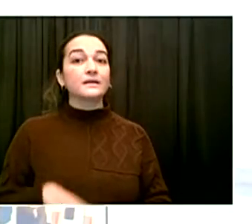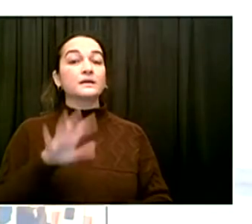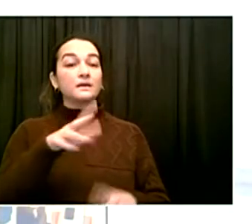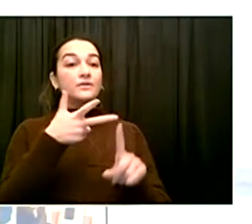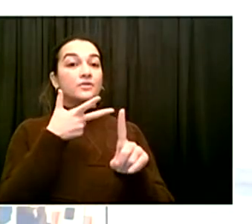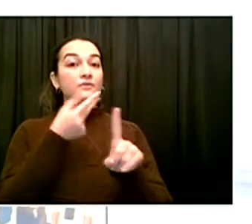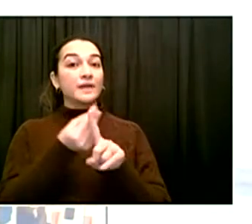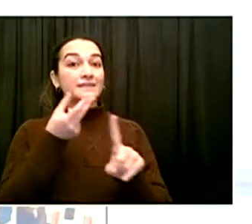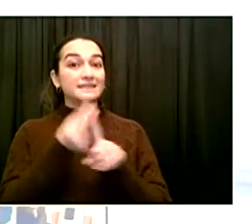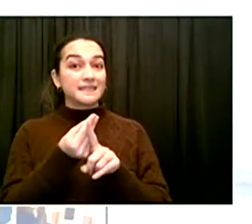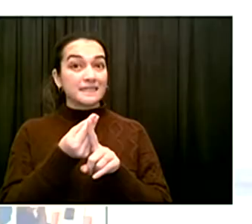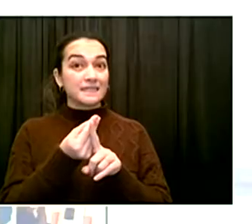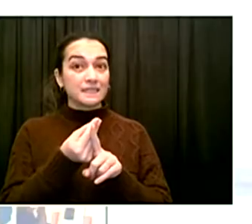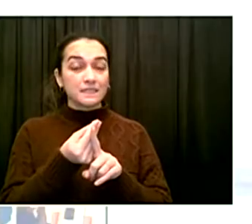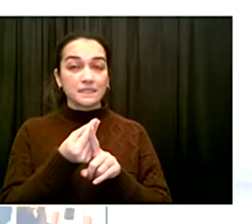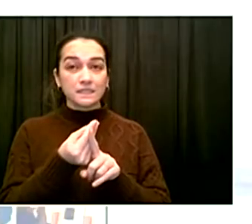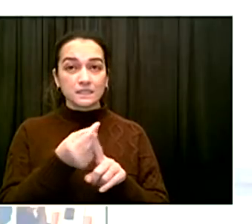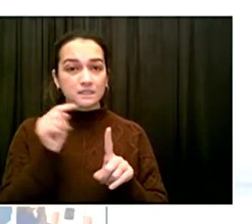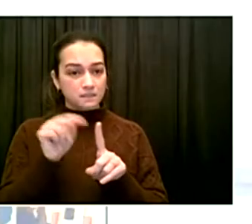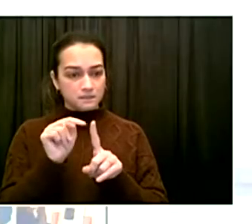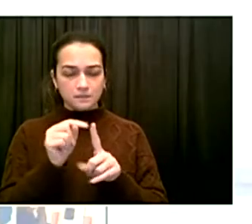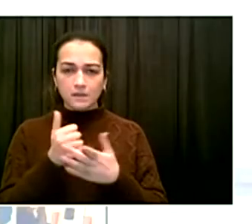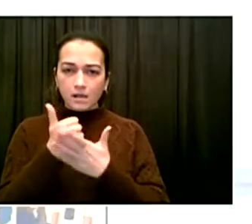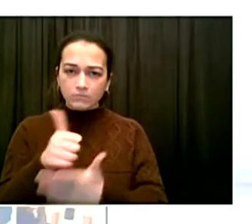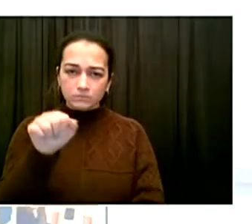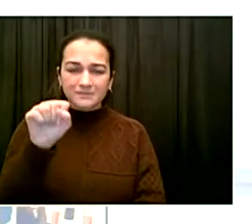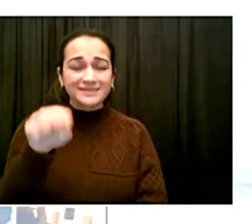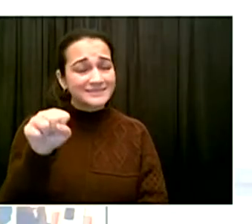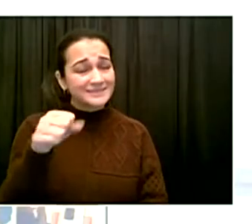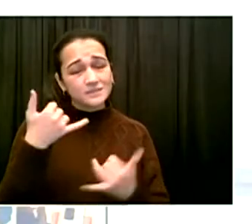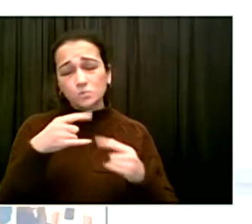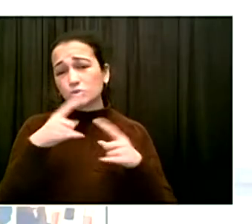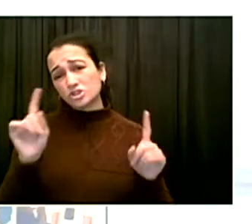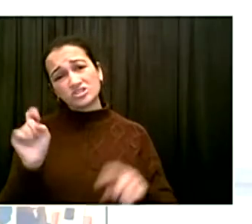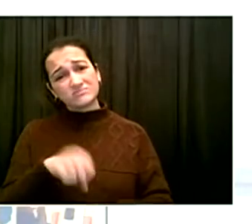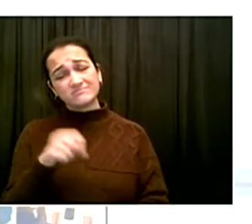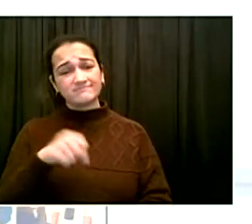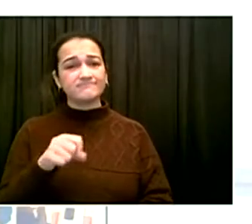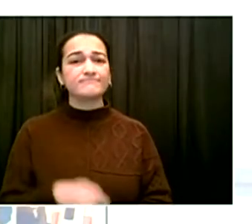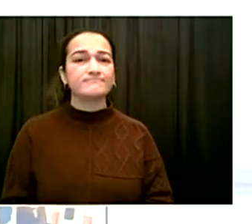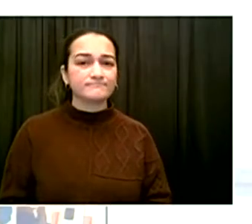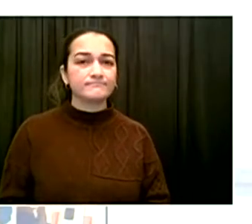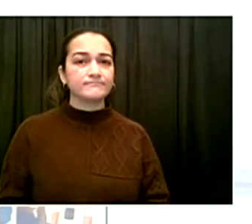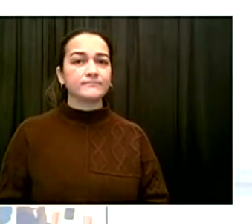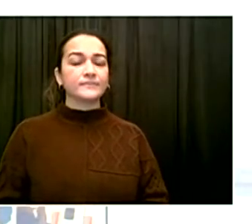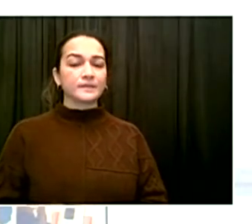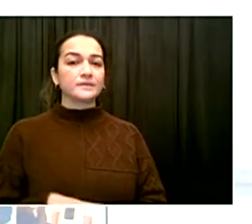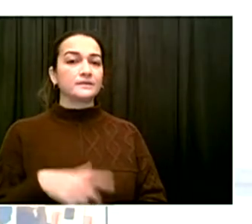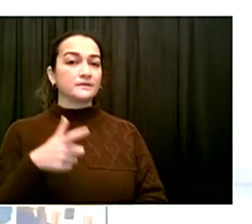MENTIONED ARE FOCUSED ON